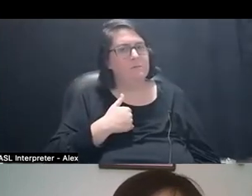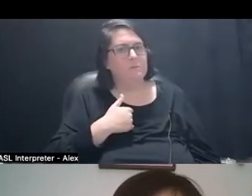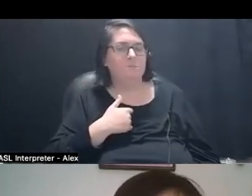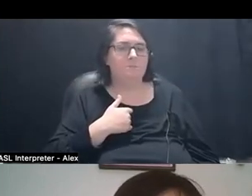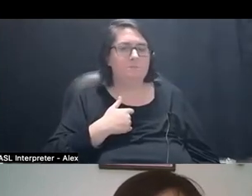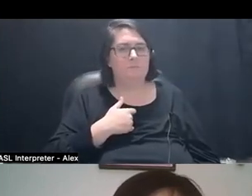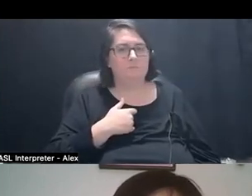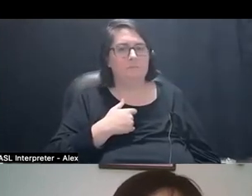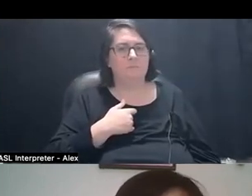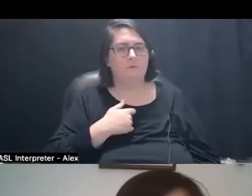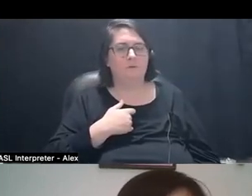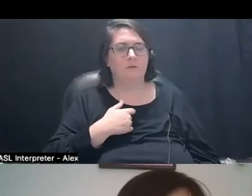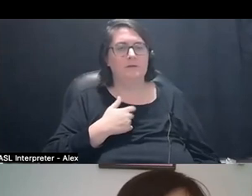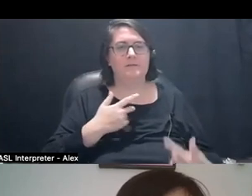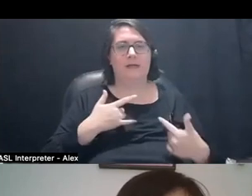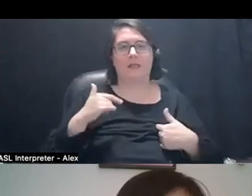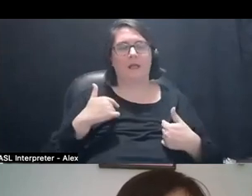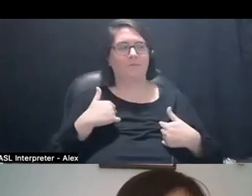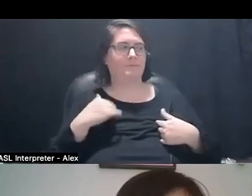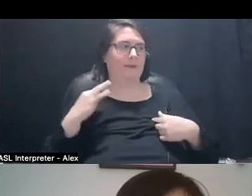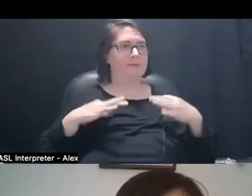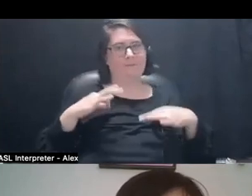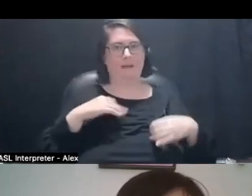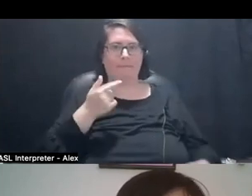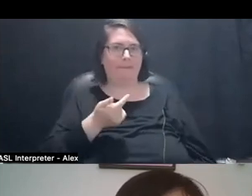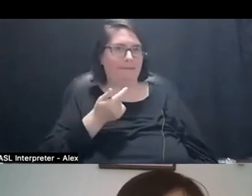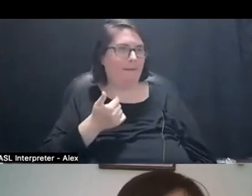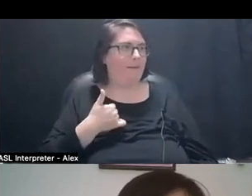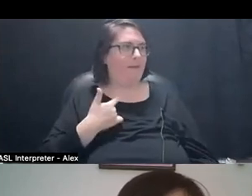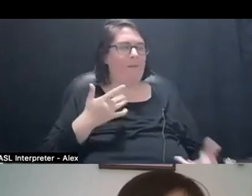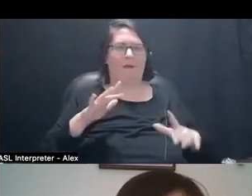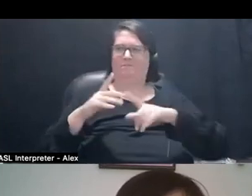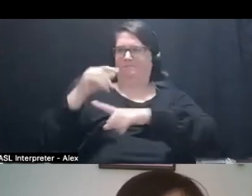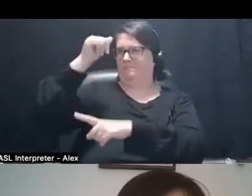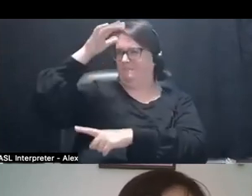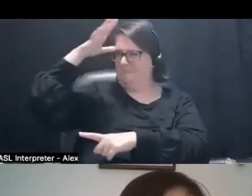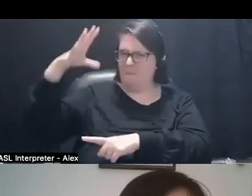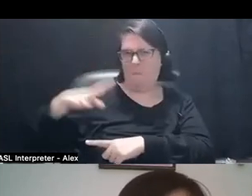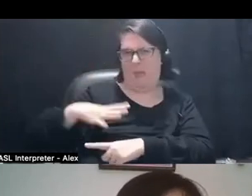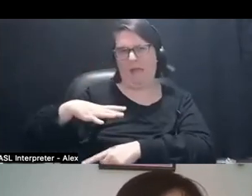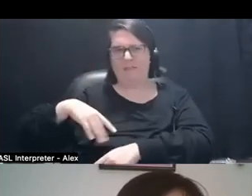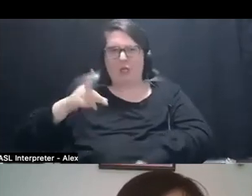I feel like an effeminate gay and it's such like a masculine dude energy space.